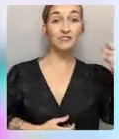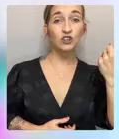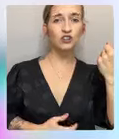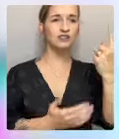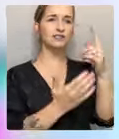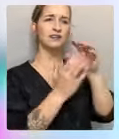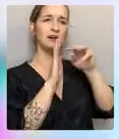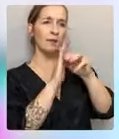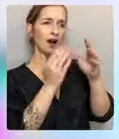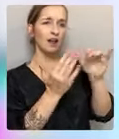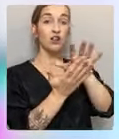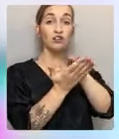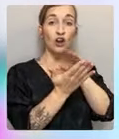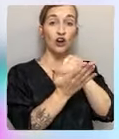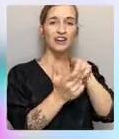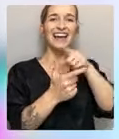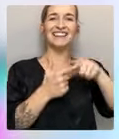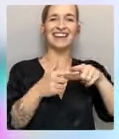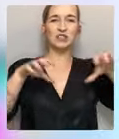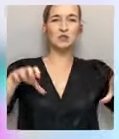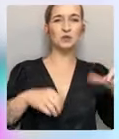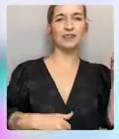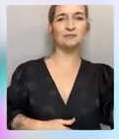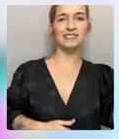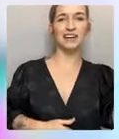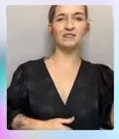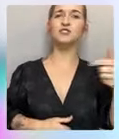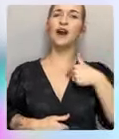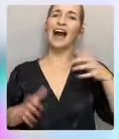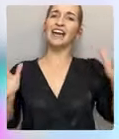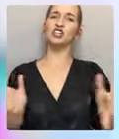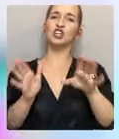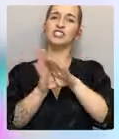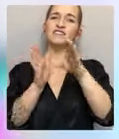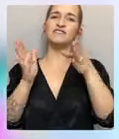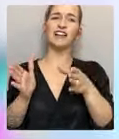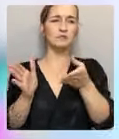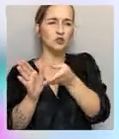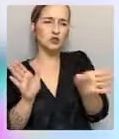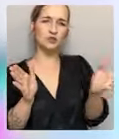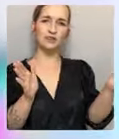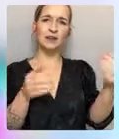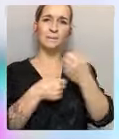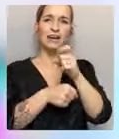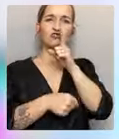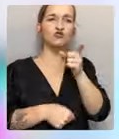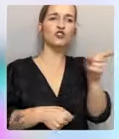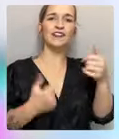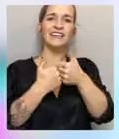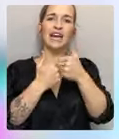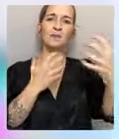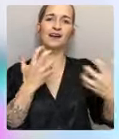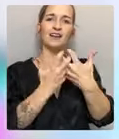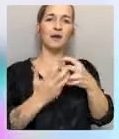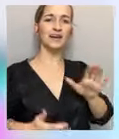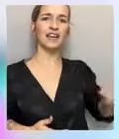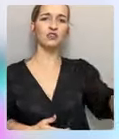learn it and then do it. So I encourage developers to gain more space for modeling learners,